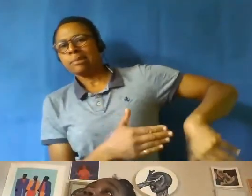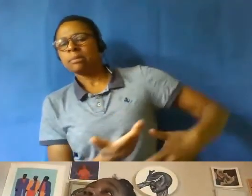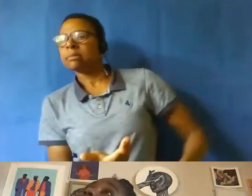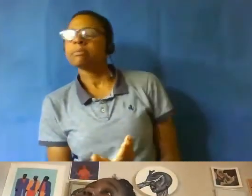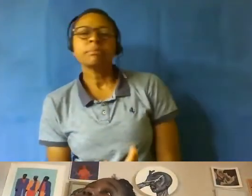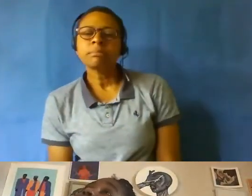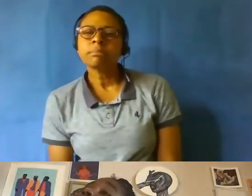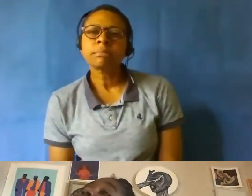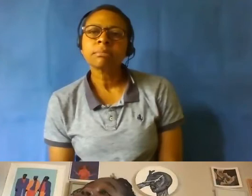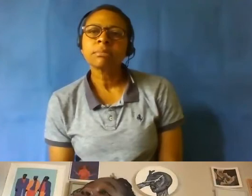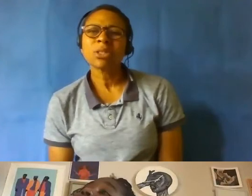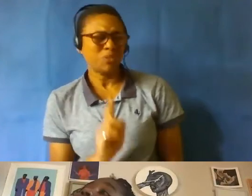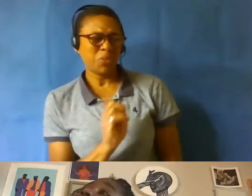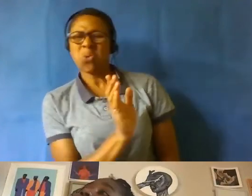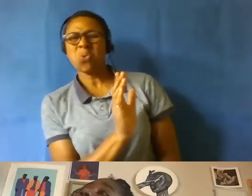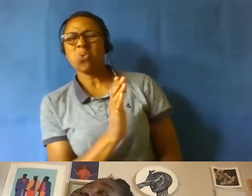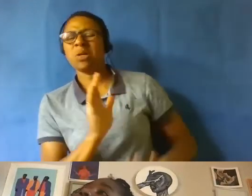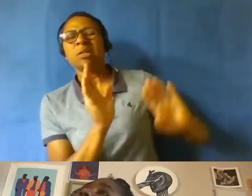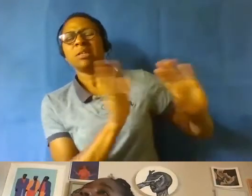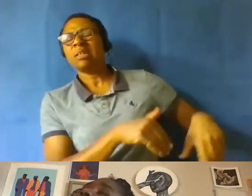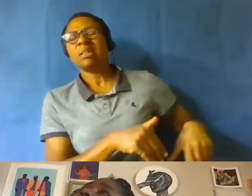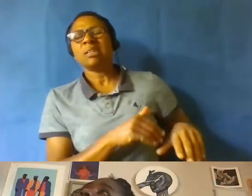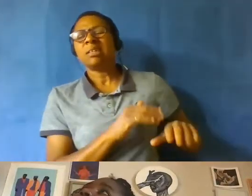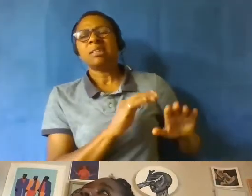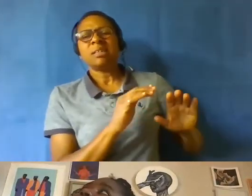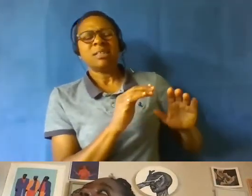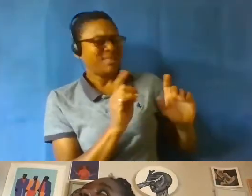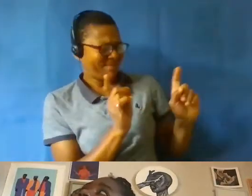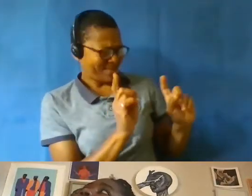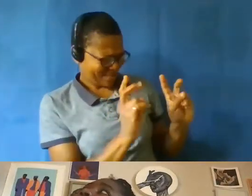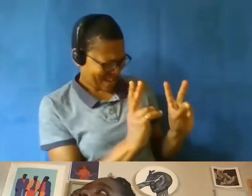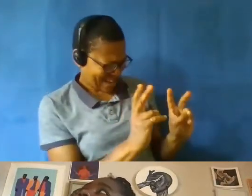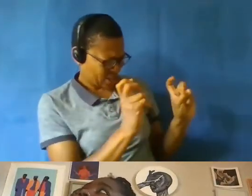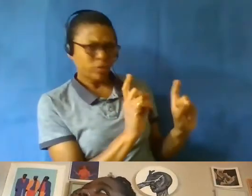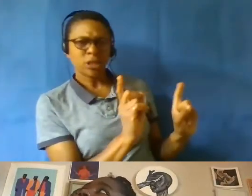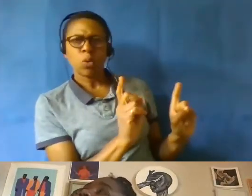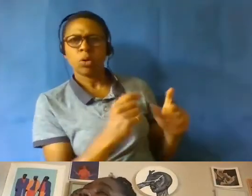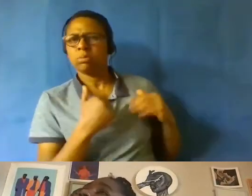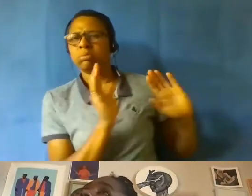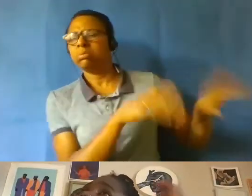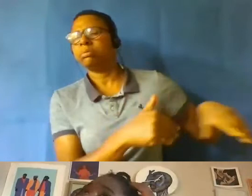classify or categorize in a way that they can understand within a very sort